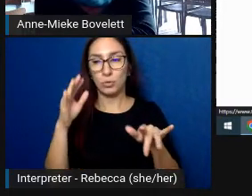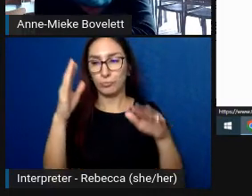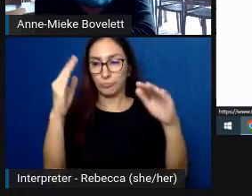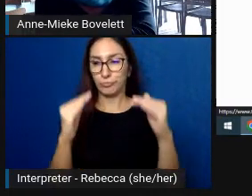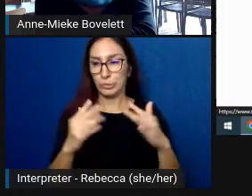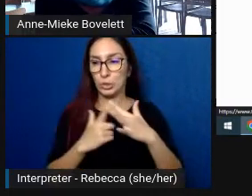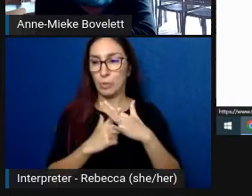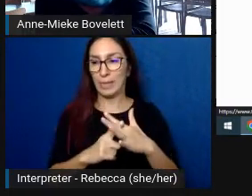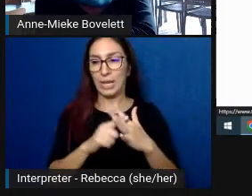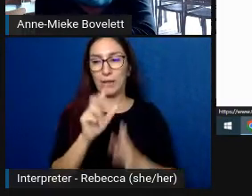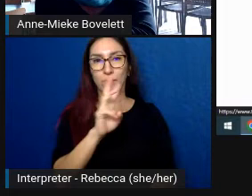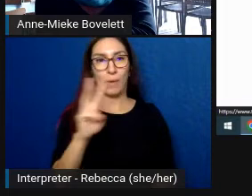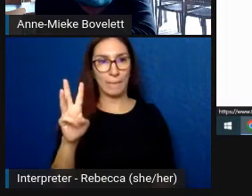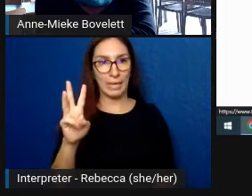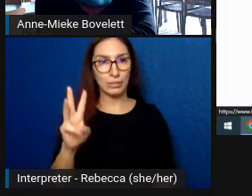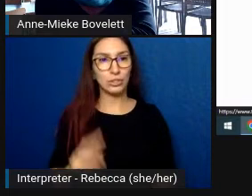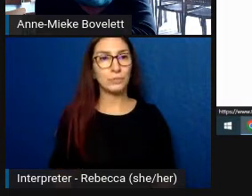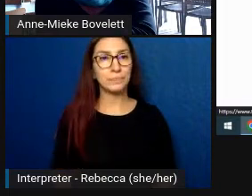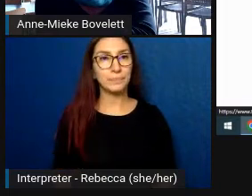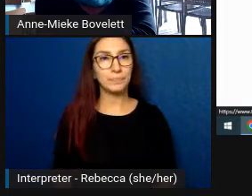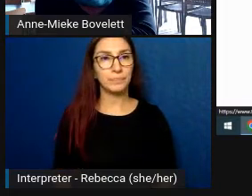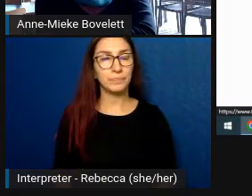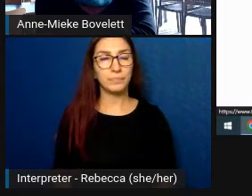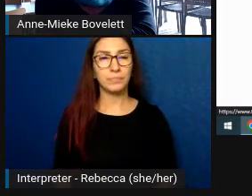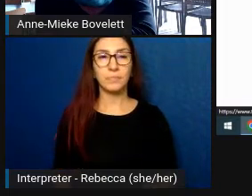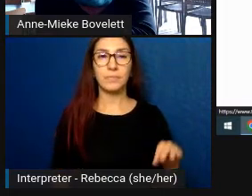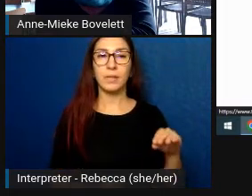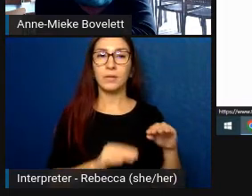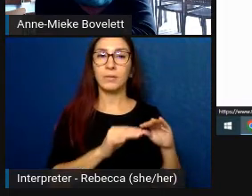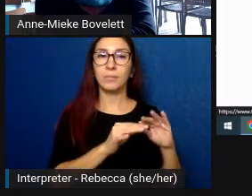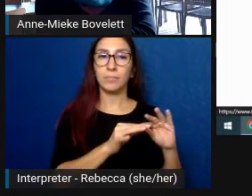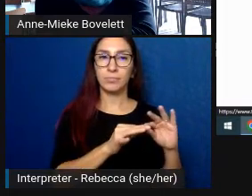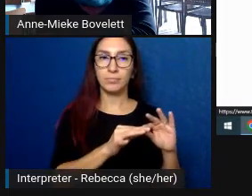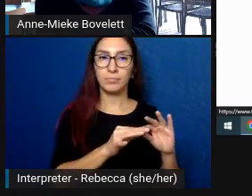[screen reader] We use cookies.